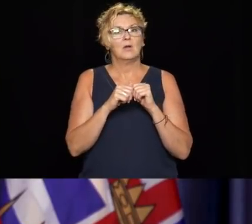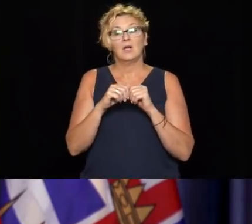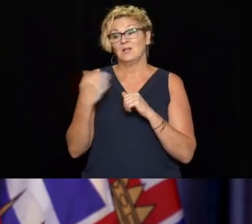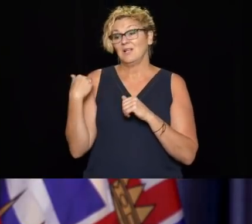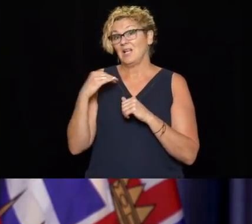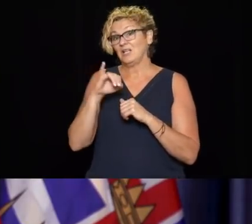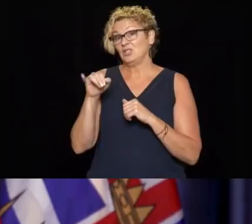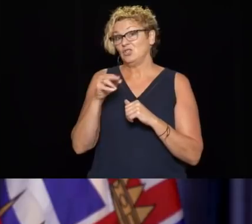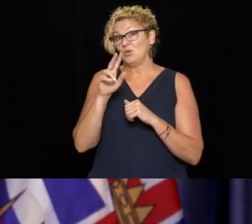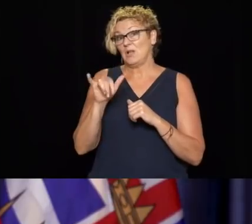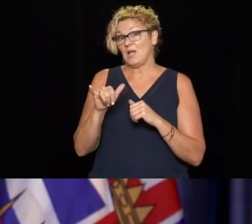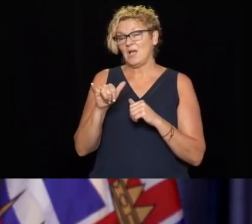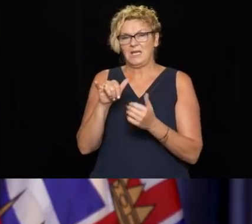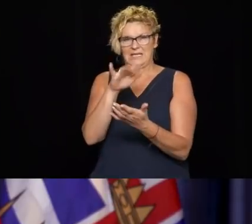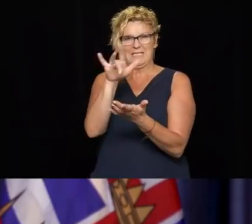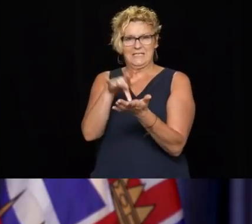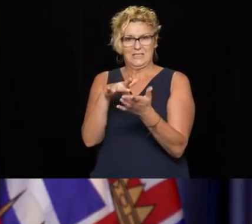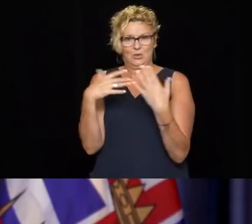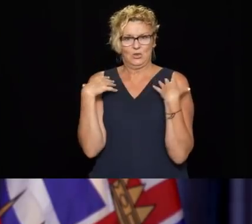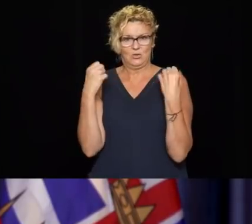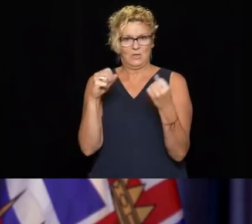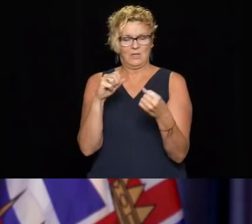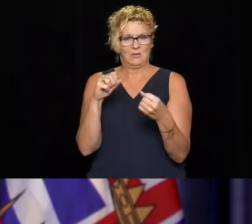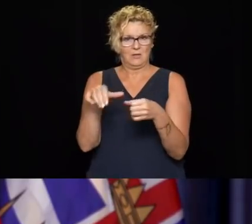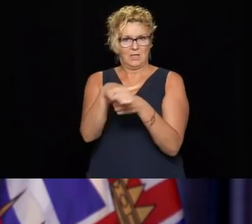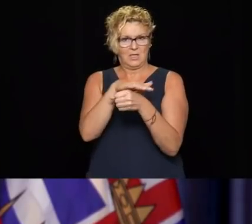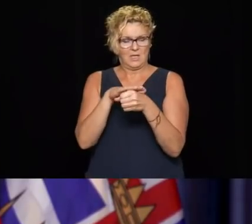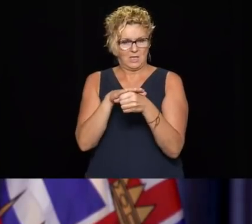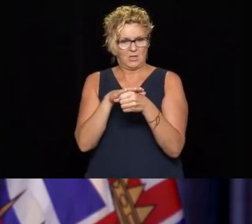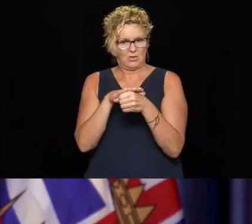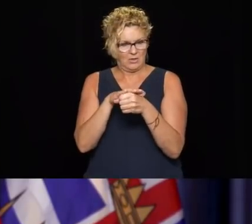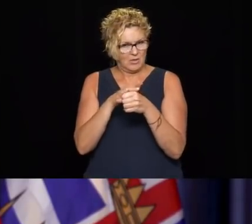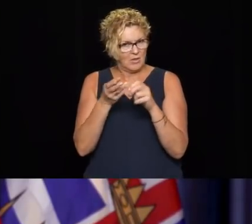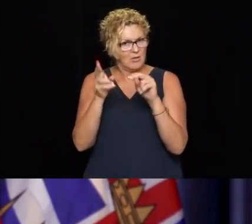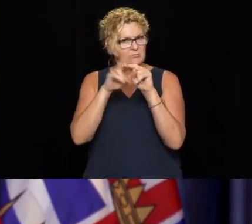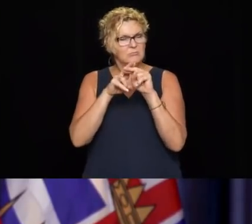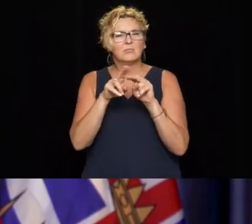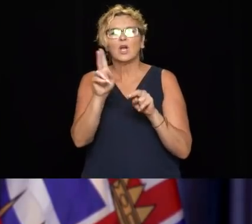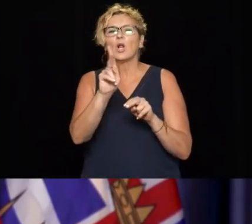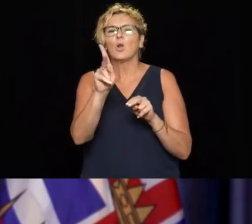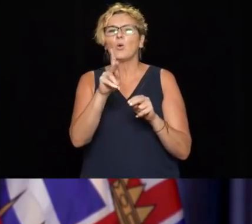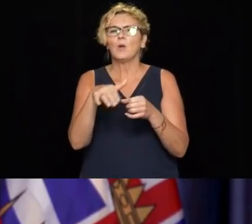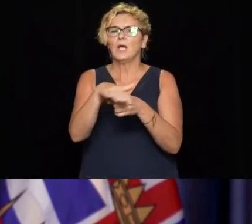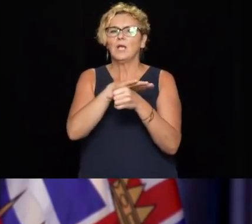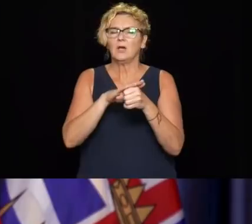health authorities the northern health Authority which is a smaller population into other authorities